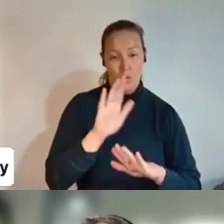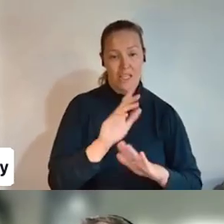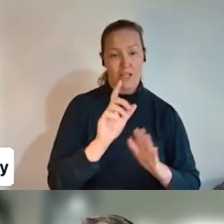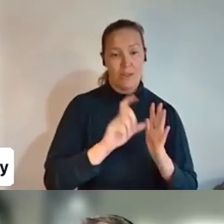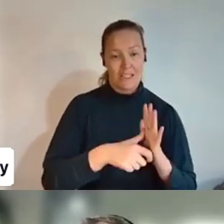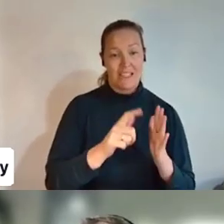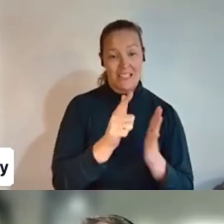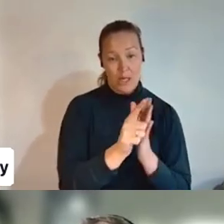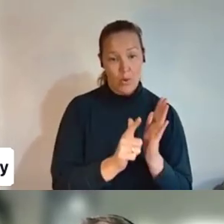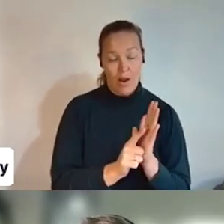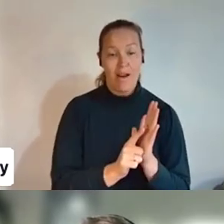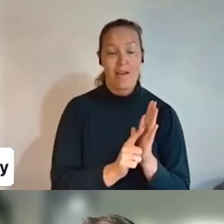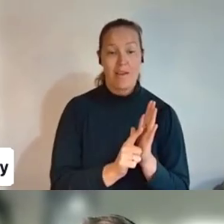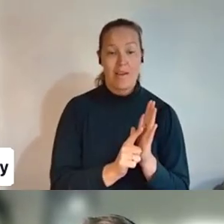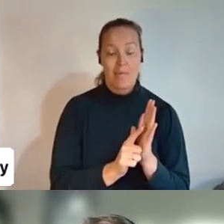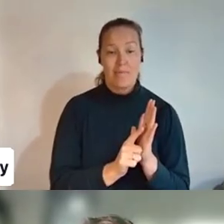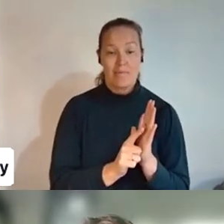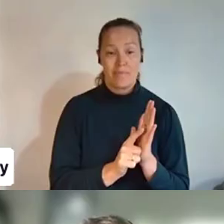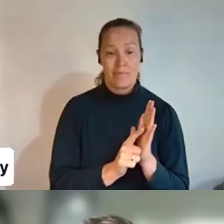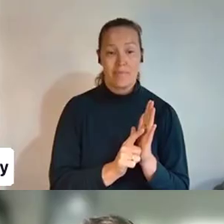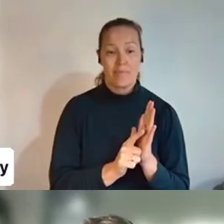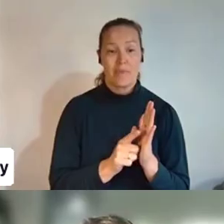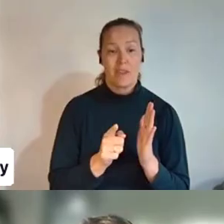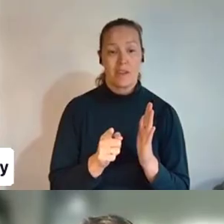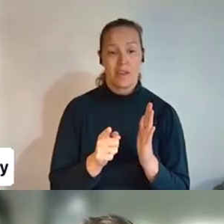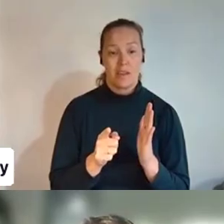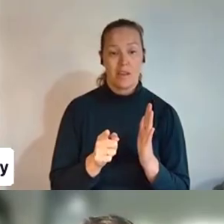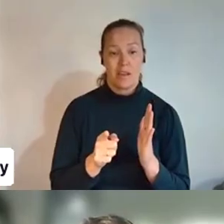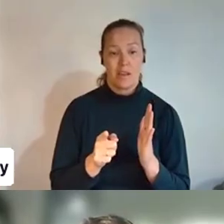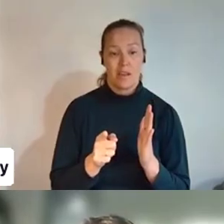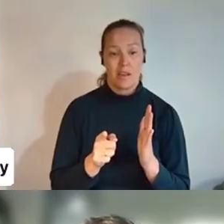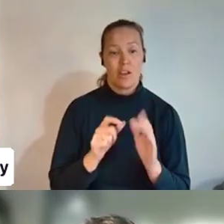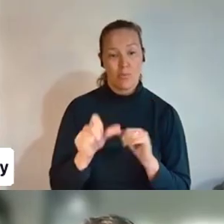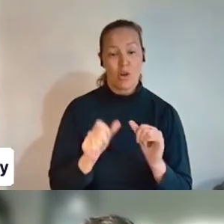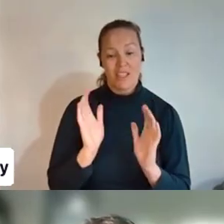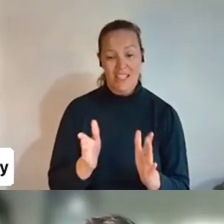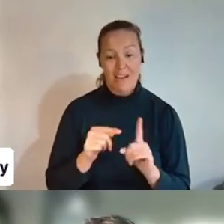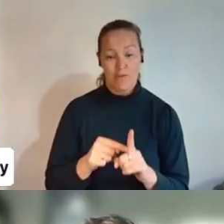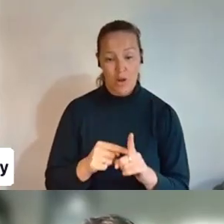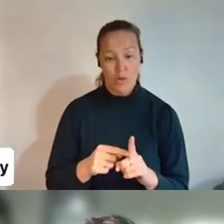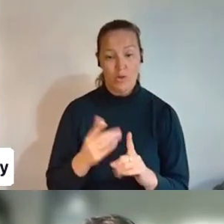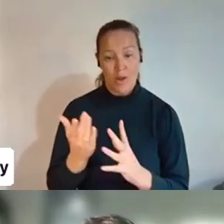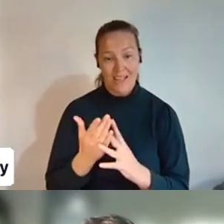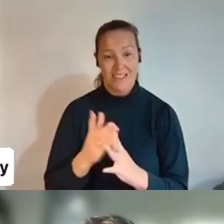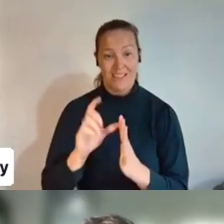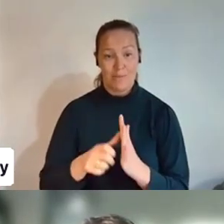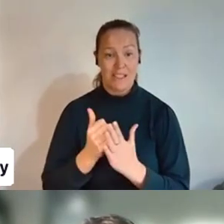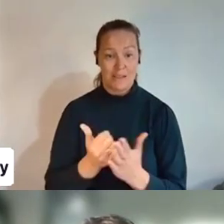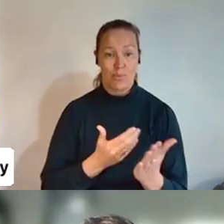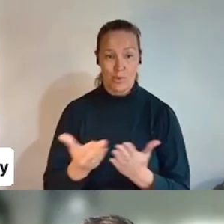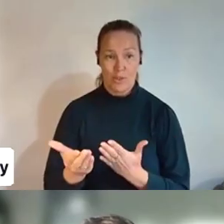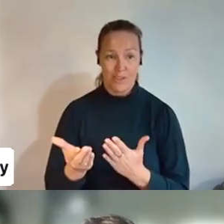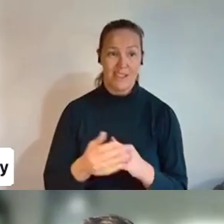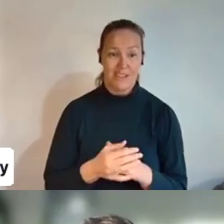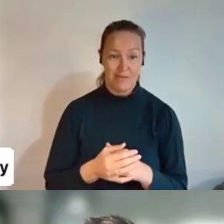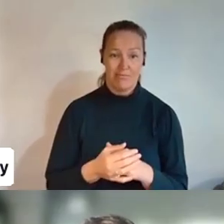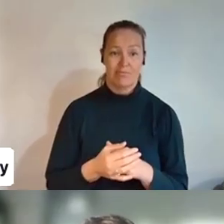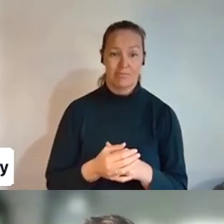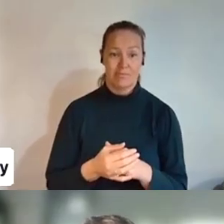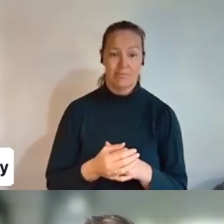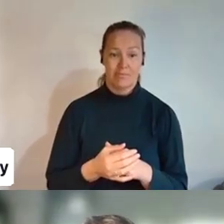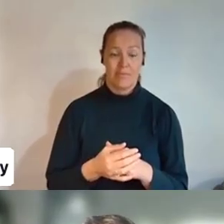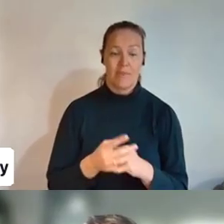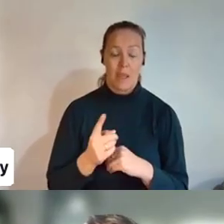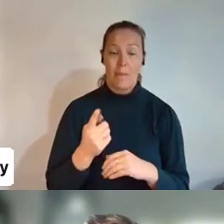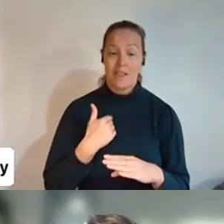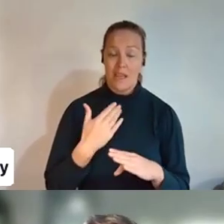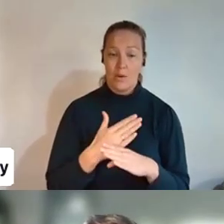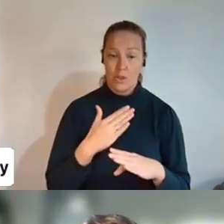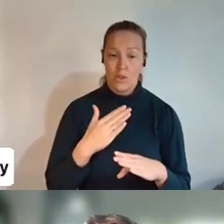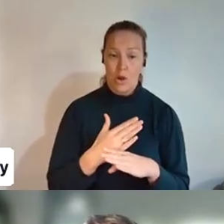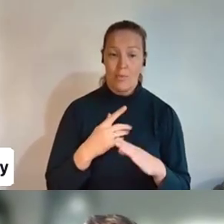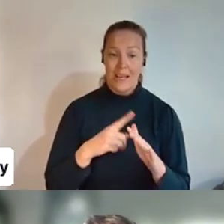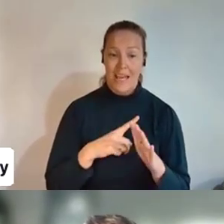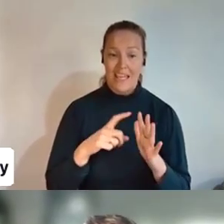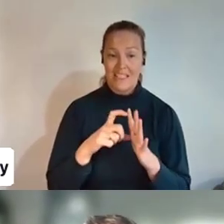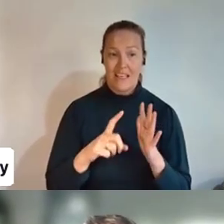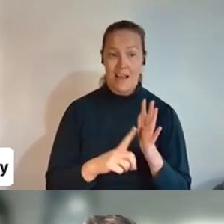process that they must follow to access Disability Support Services. And it's our job at ADL to tell